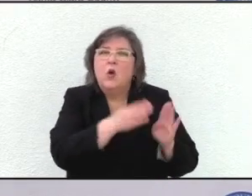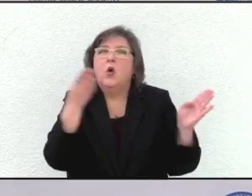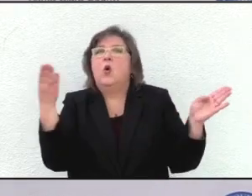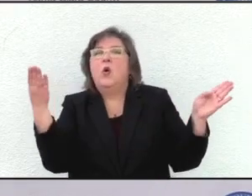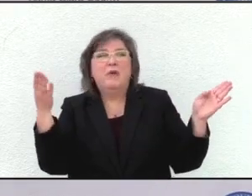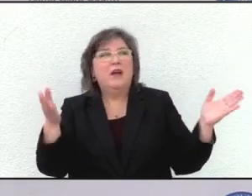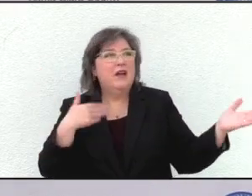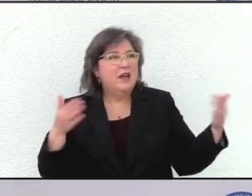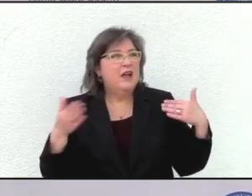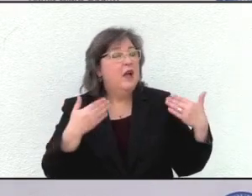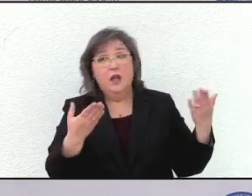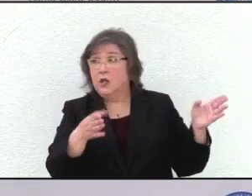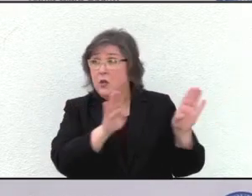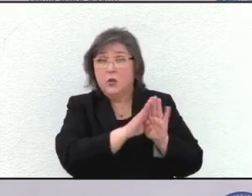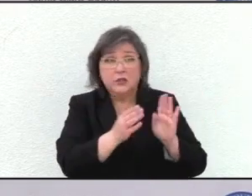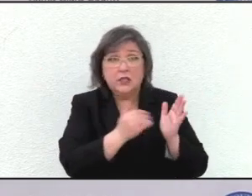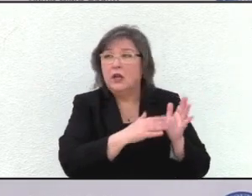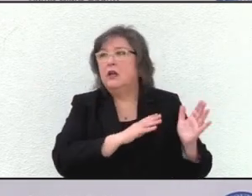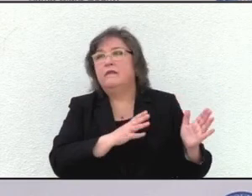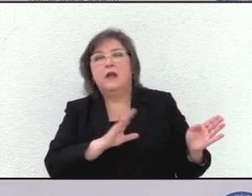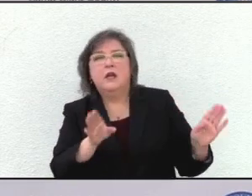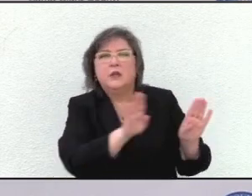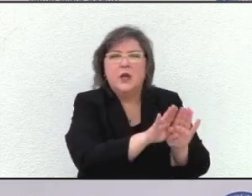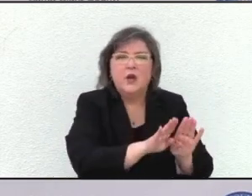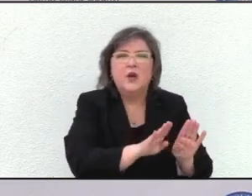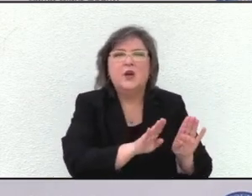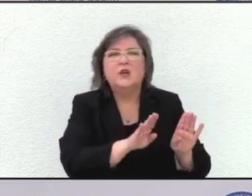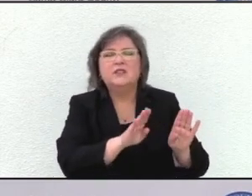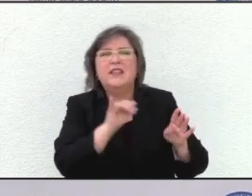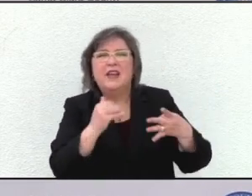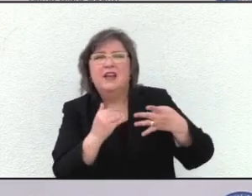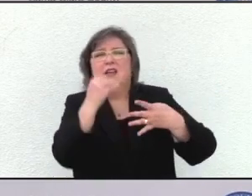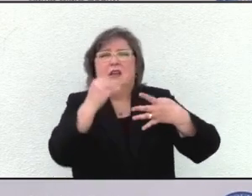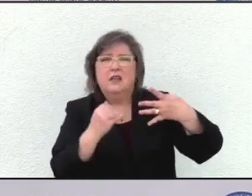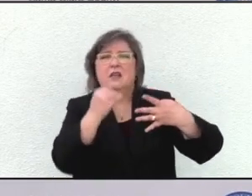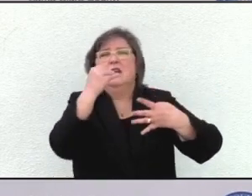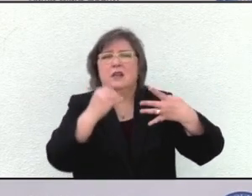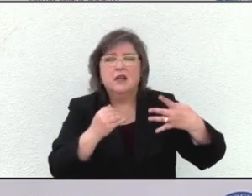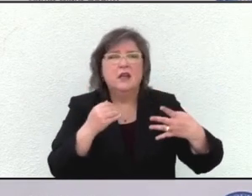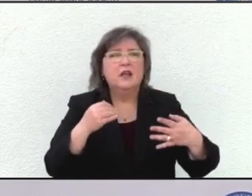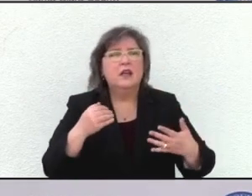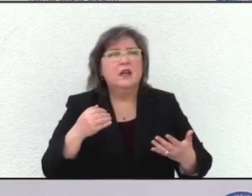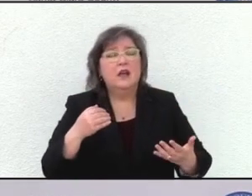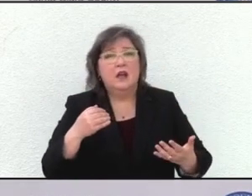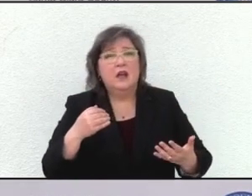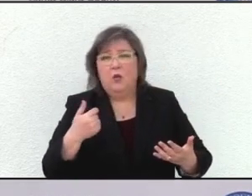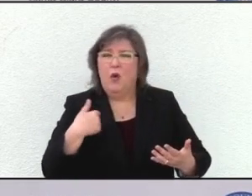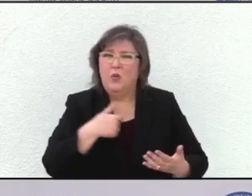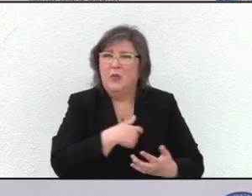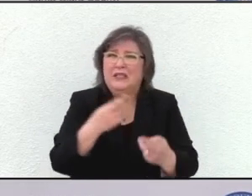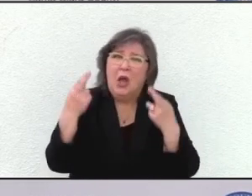tears and things have changed. um and you know, we very much hope that we do not have